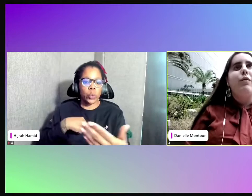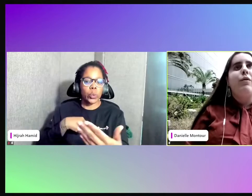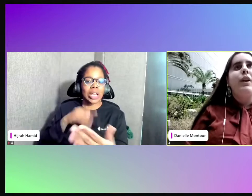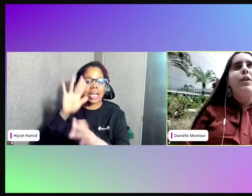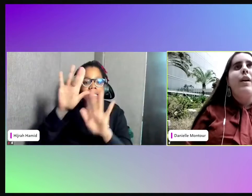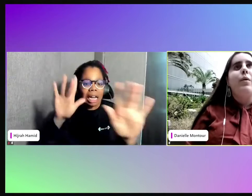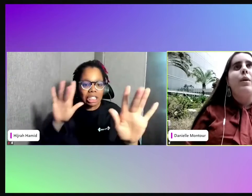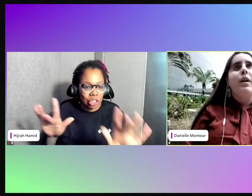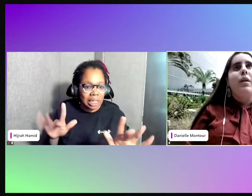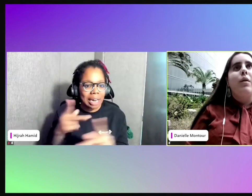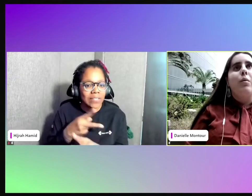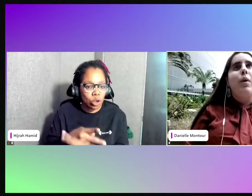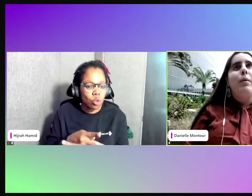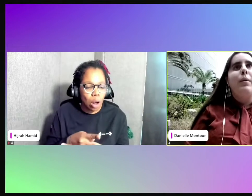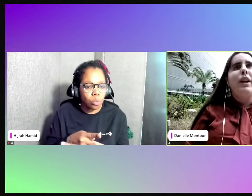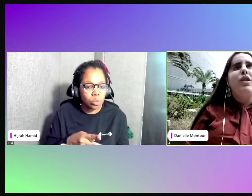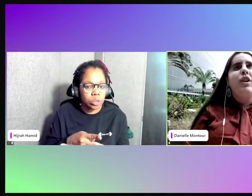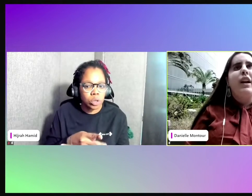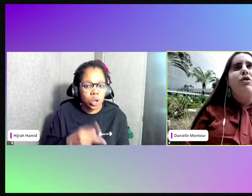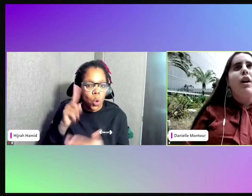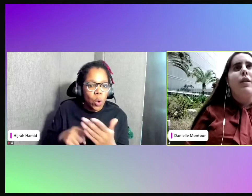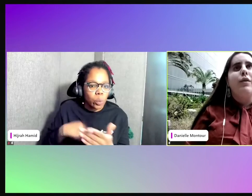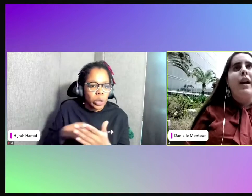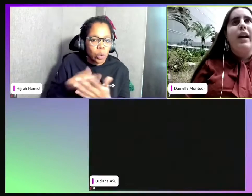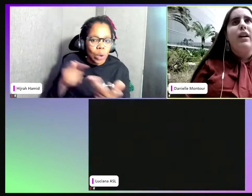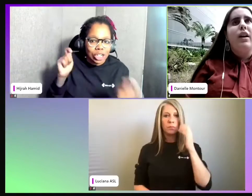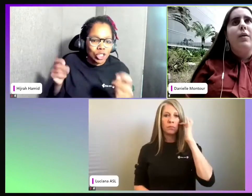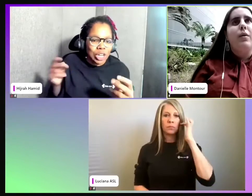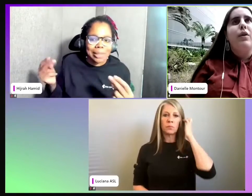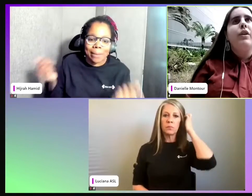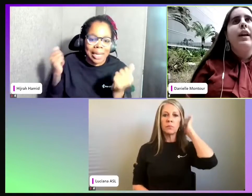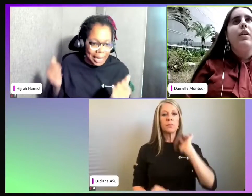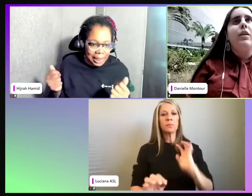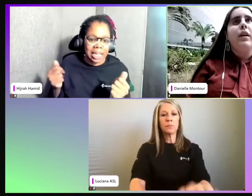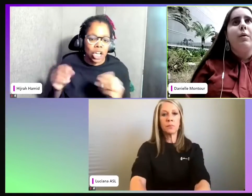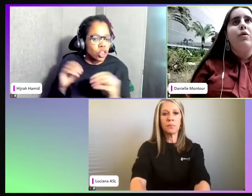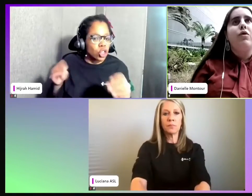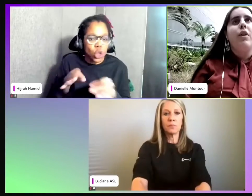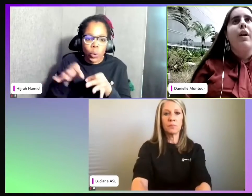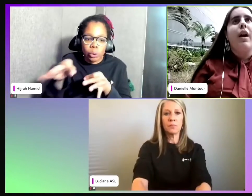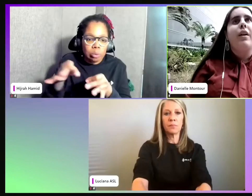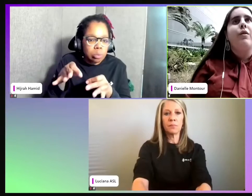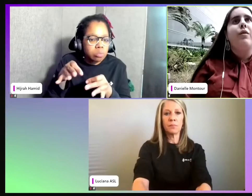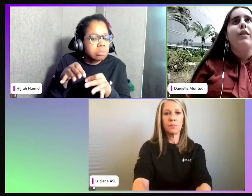because the immediacy was there. Sue as soon as something was drawn, we could look at it and touch it and